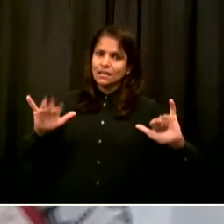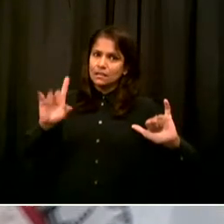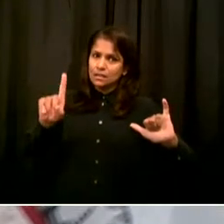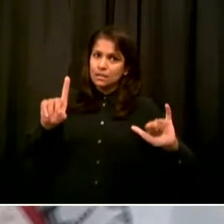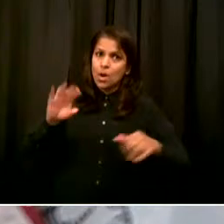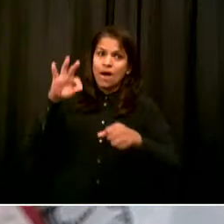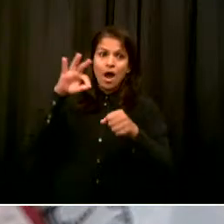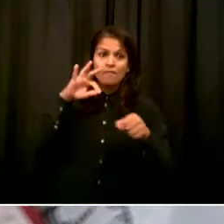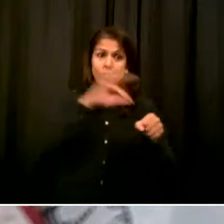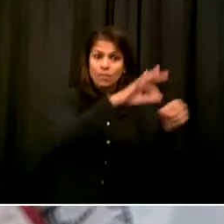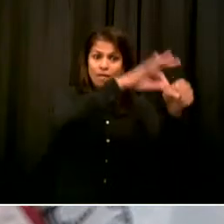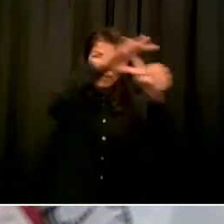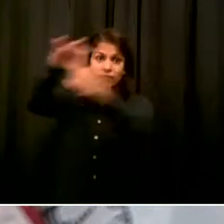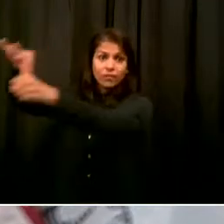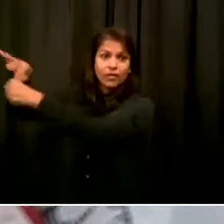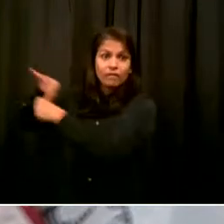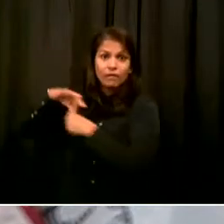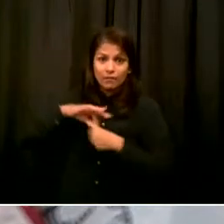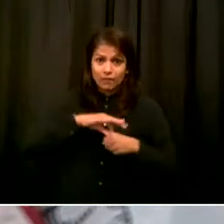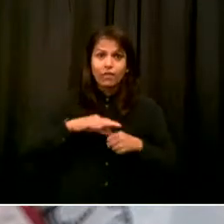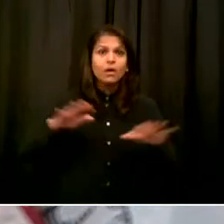ON THE NUMBER ONE CHALLENGE WE FACE WHICH IS THE CORONAVIRUS. WHILE THE NATIONAL PICTURE E